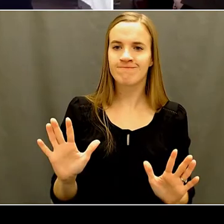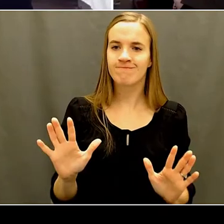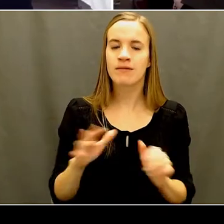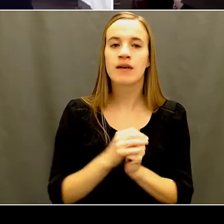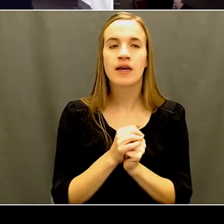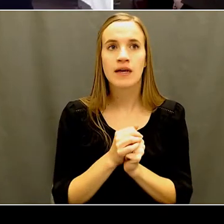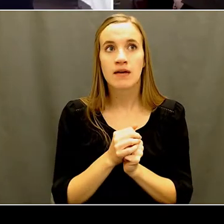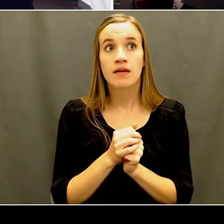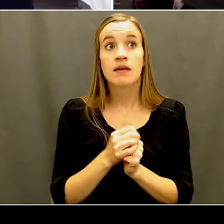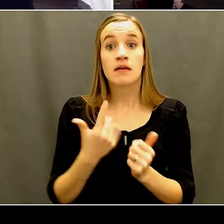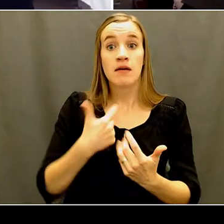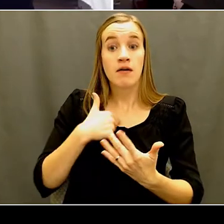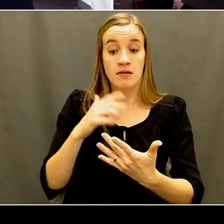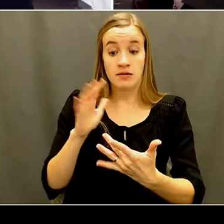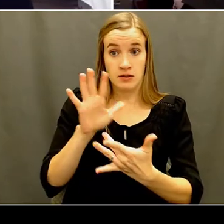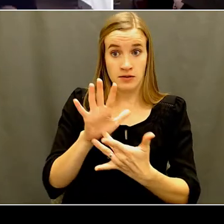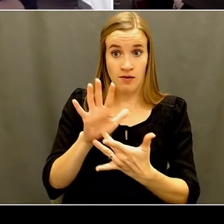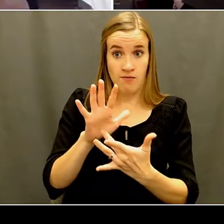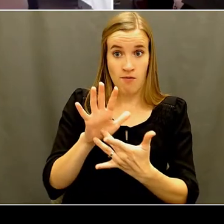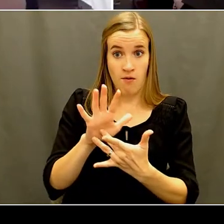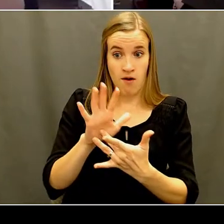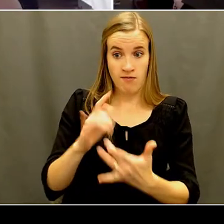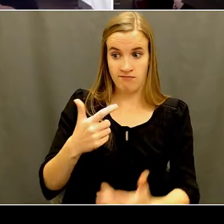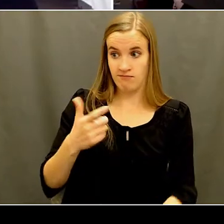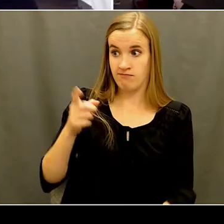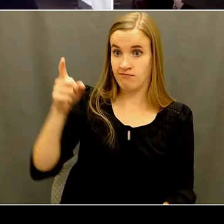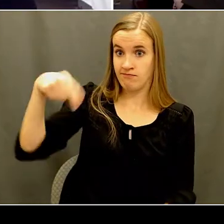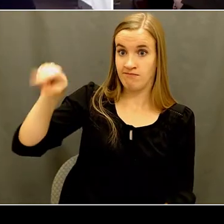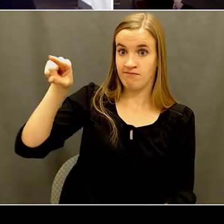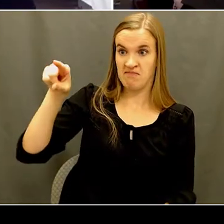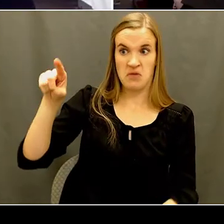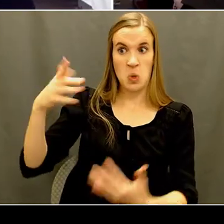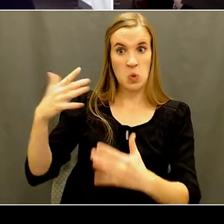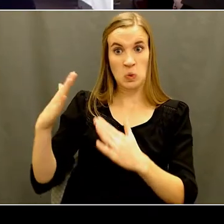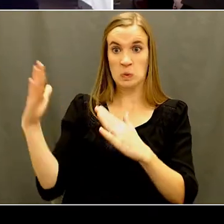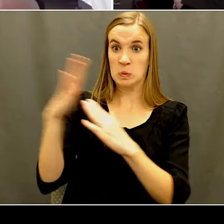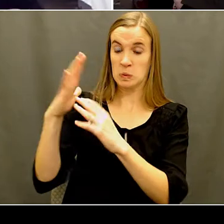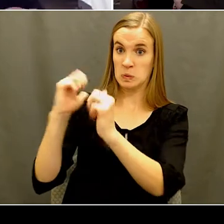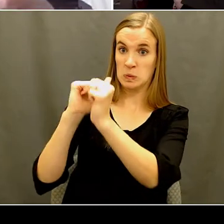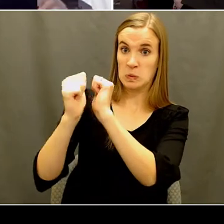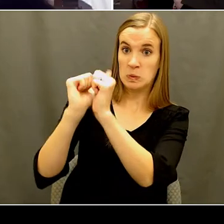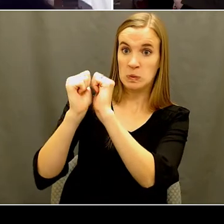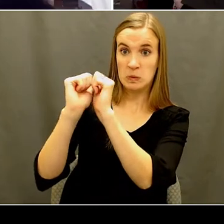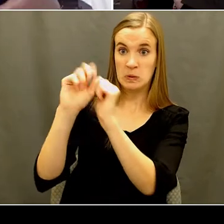pretty prestigious competition. And I wrote a speech on educational inequities